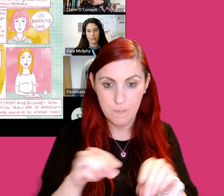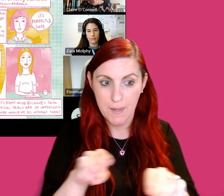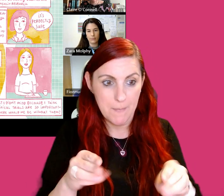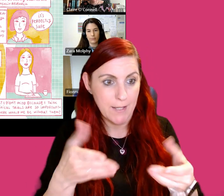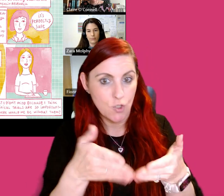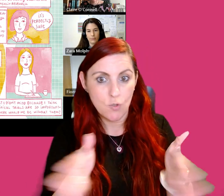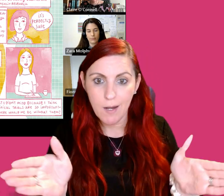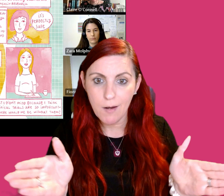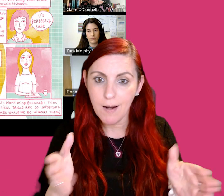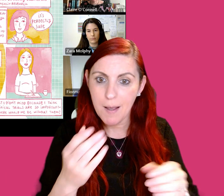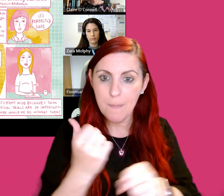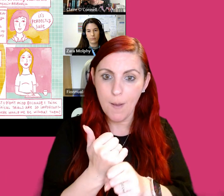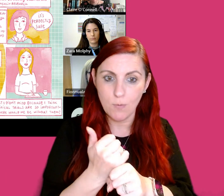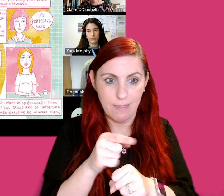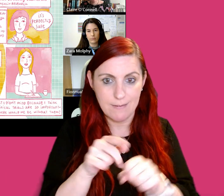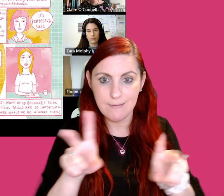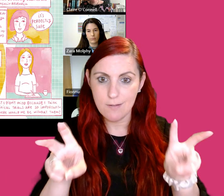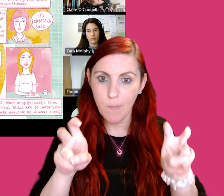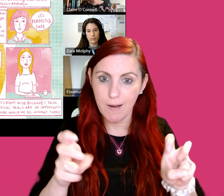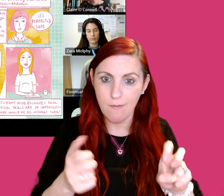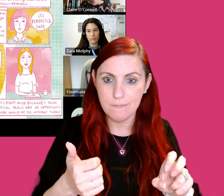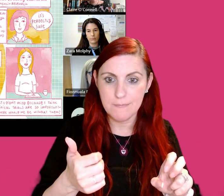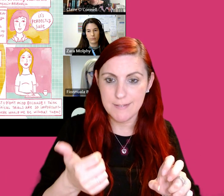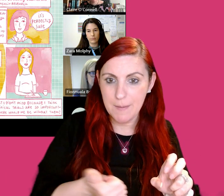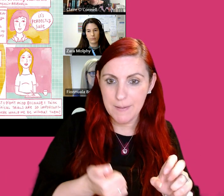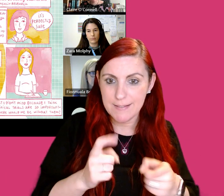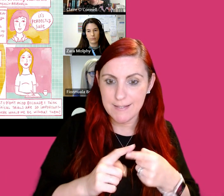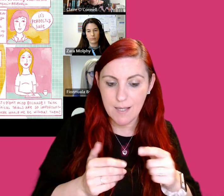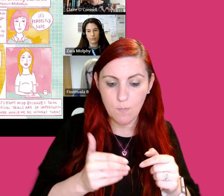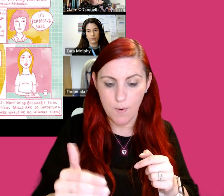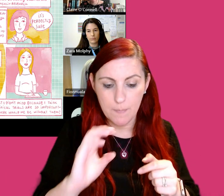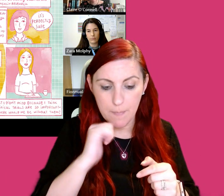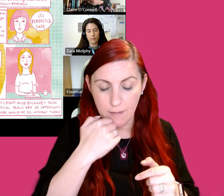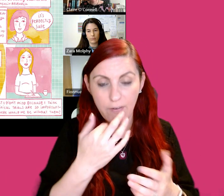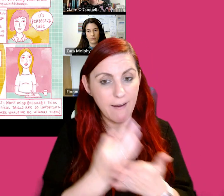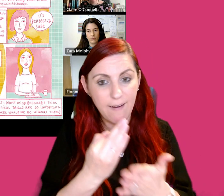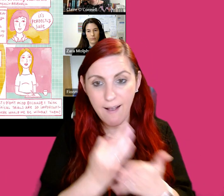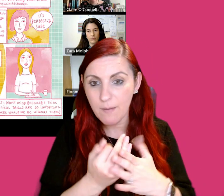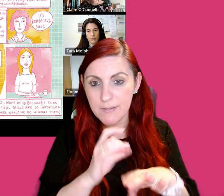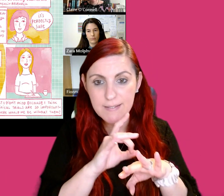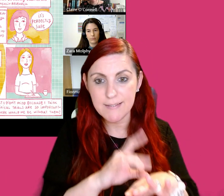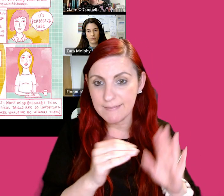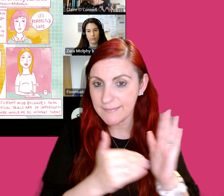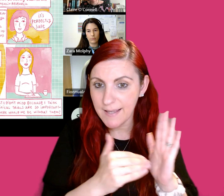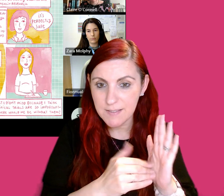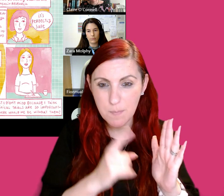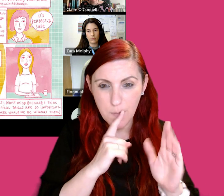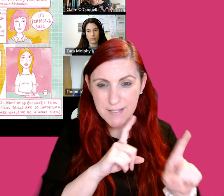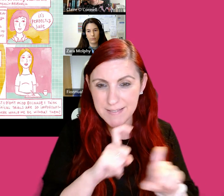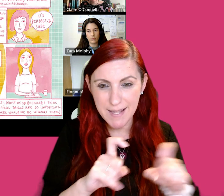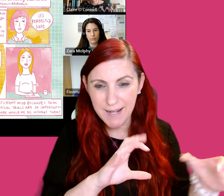public about this topic it's a very common disease but it's still associated with a lot of stigma and